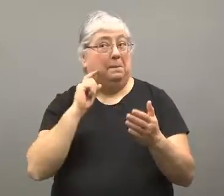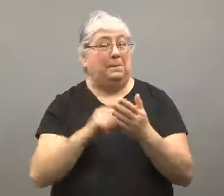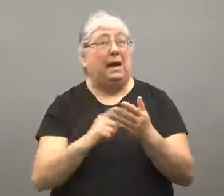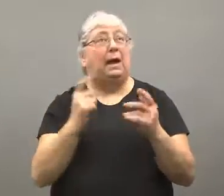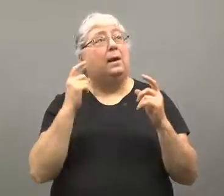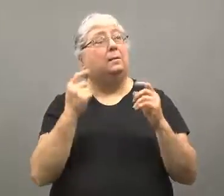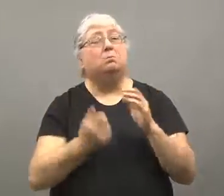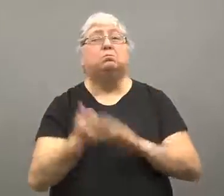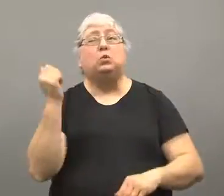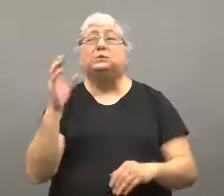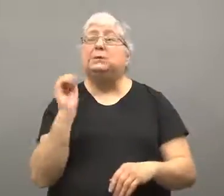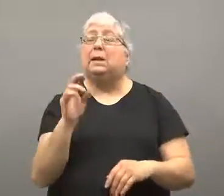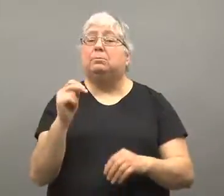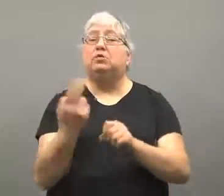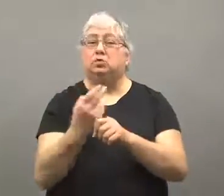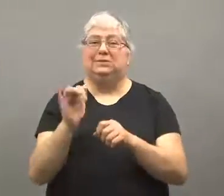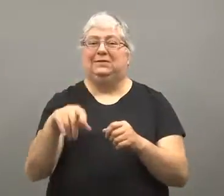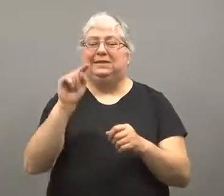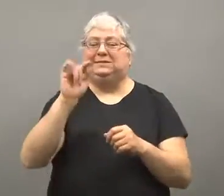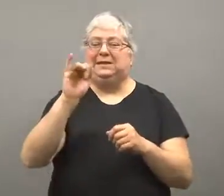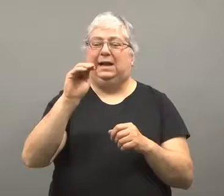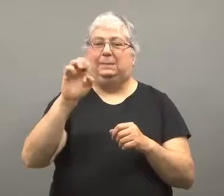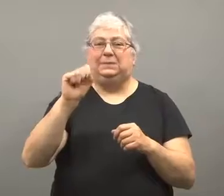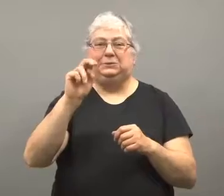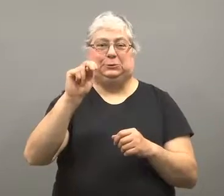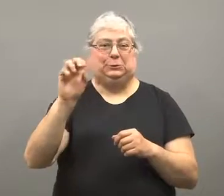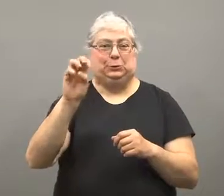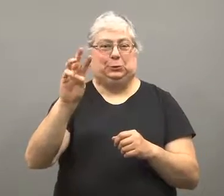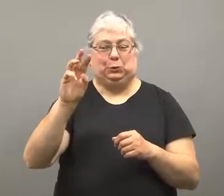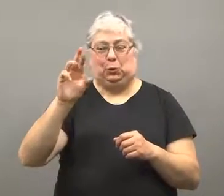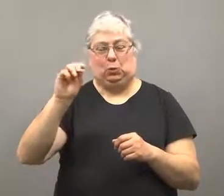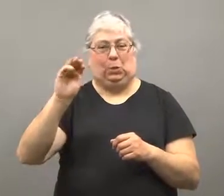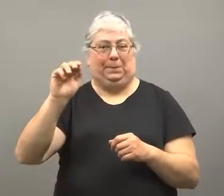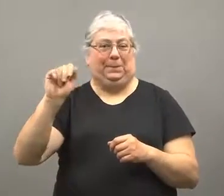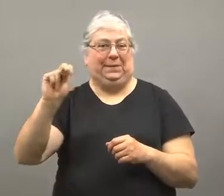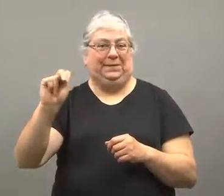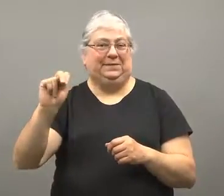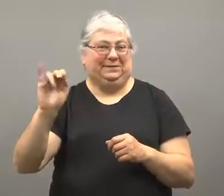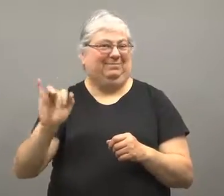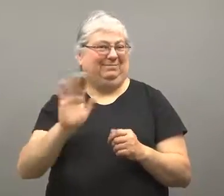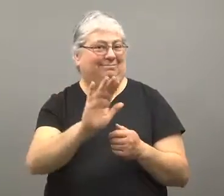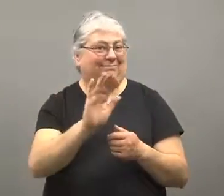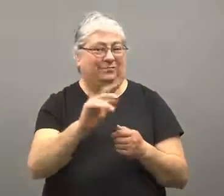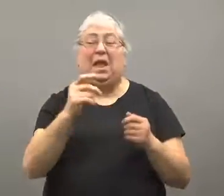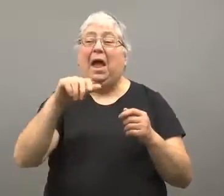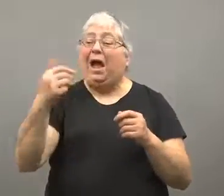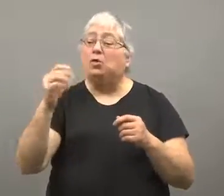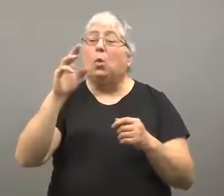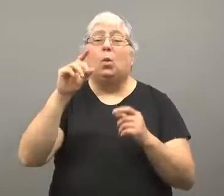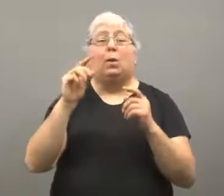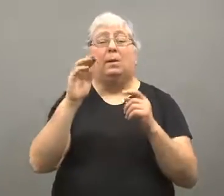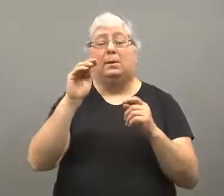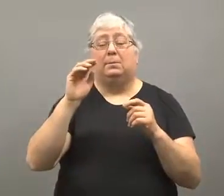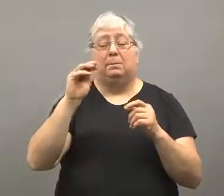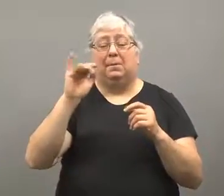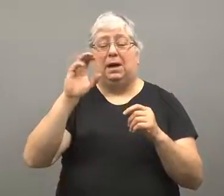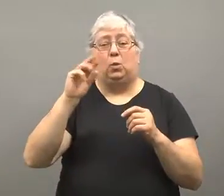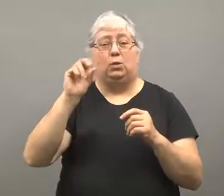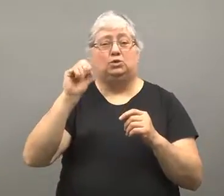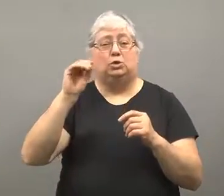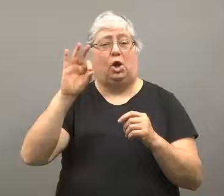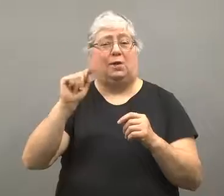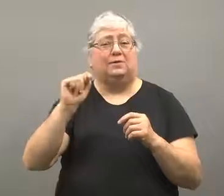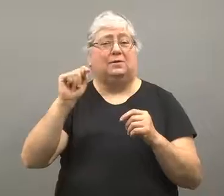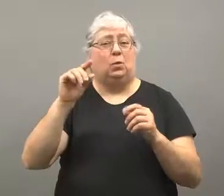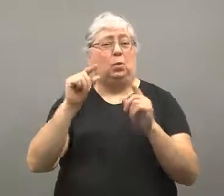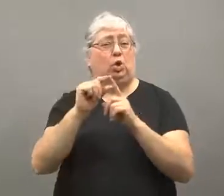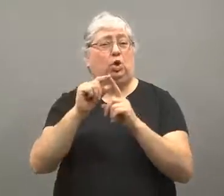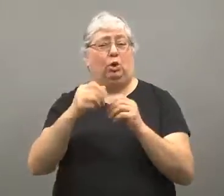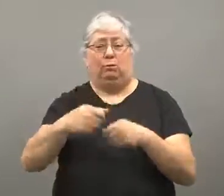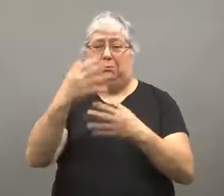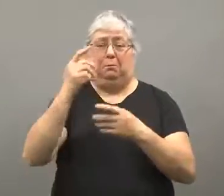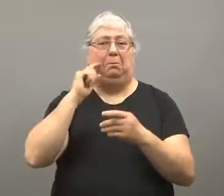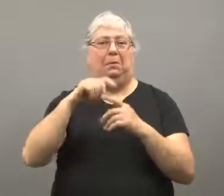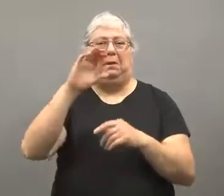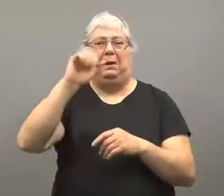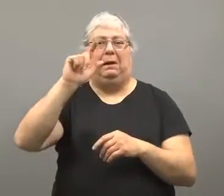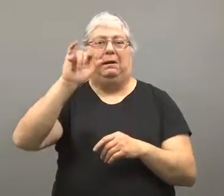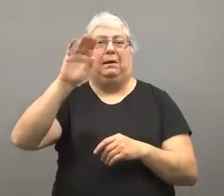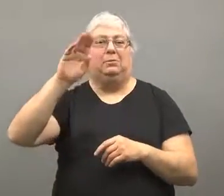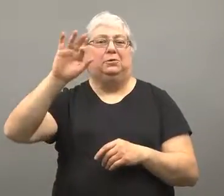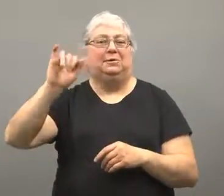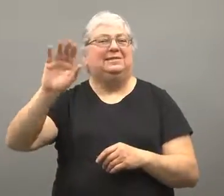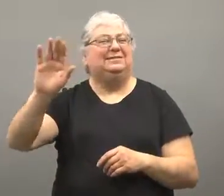Times New Roman seems to be the most commonly used one.